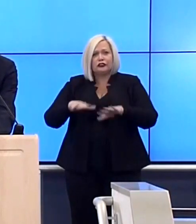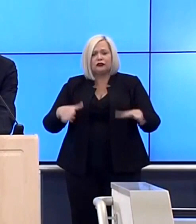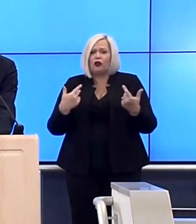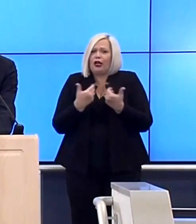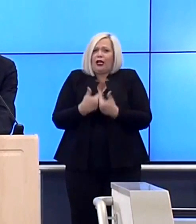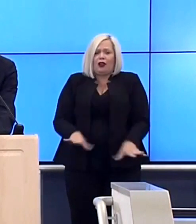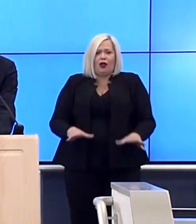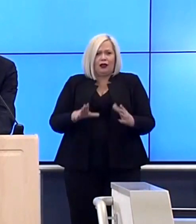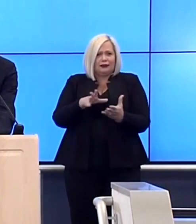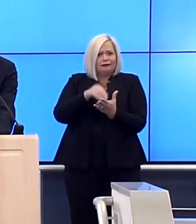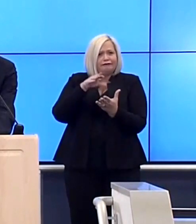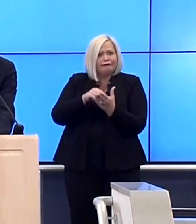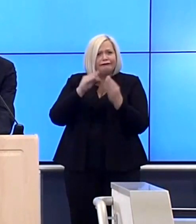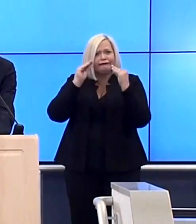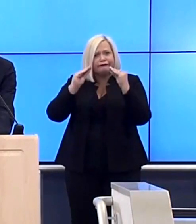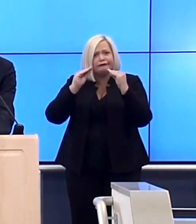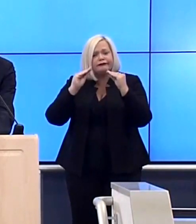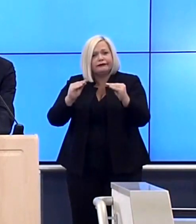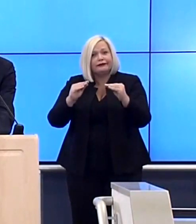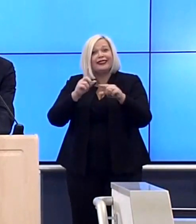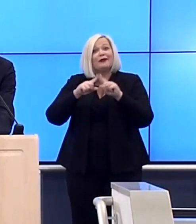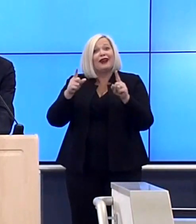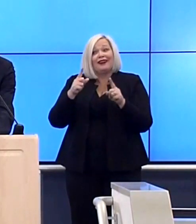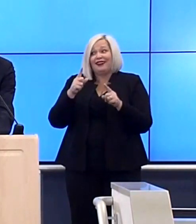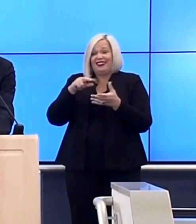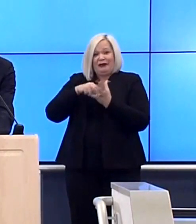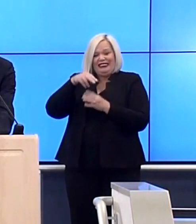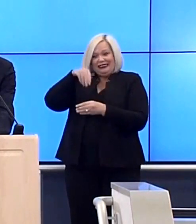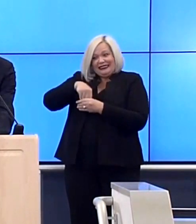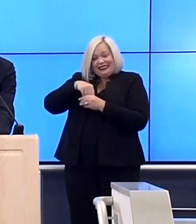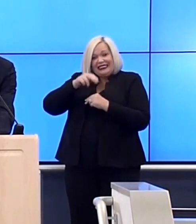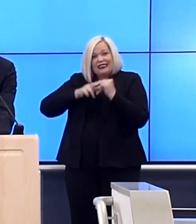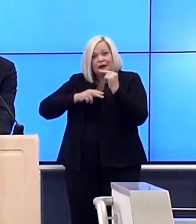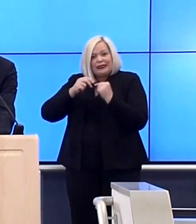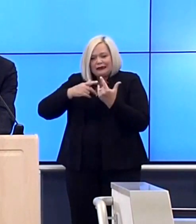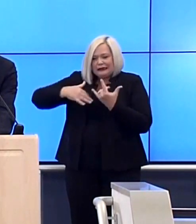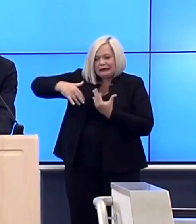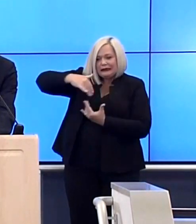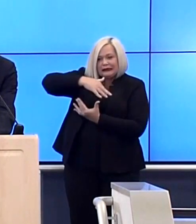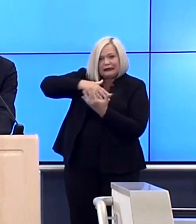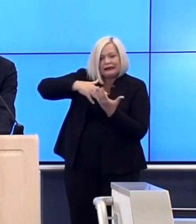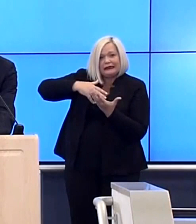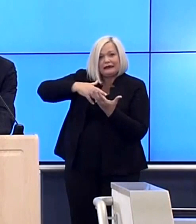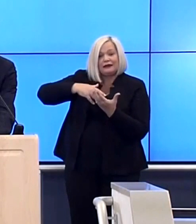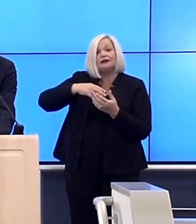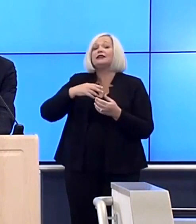FOR SCHOOLS, CHILDREN HAVE ALREADY LOST MANY MONTHS OF ALREADY LOST MANY MONTHS OF EDUCATION. EDUCATION. BUT THESE ARE ALSO INDOOR GROUP BUT THESE ARE ALSO INDOOR GROUP SETTINGS THAT BRING RISK.